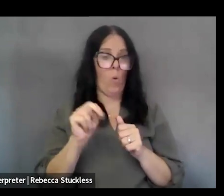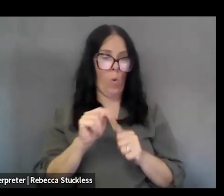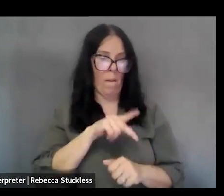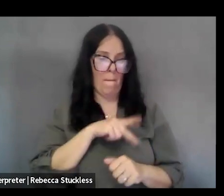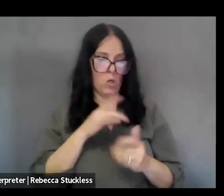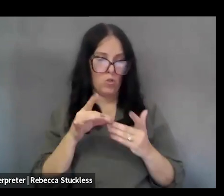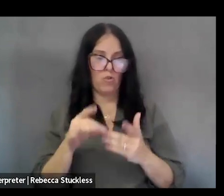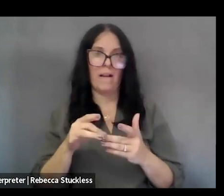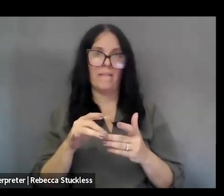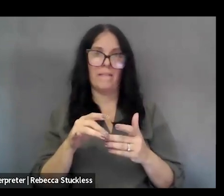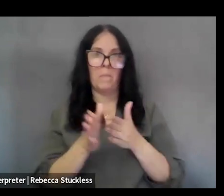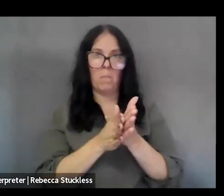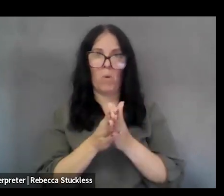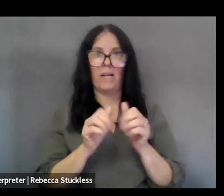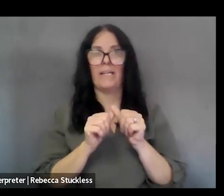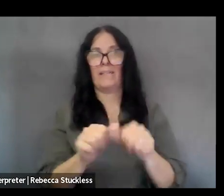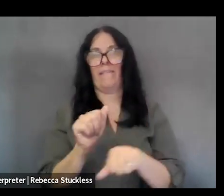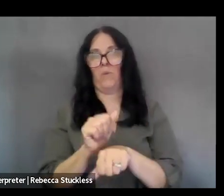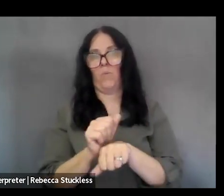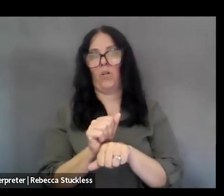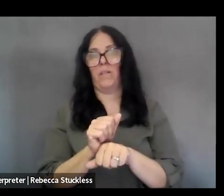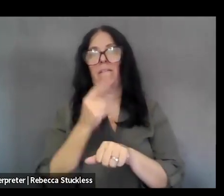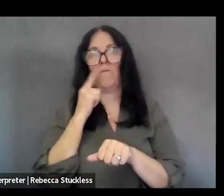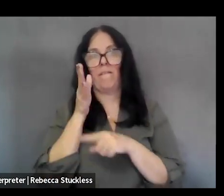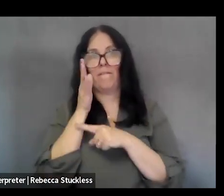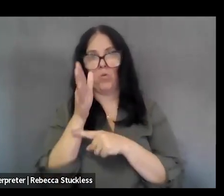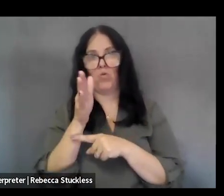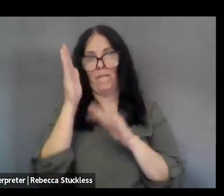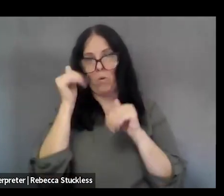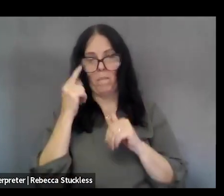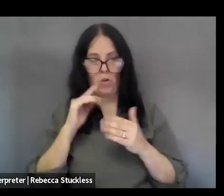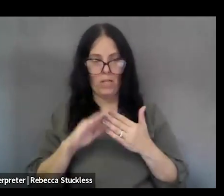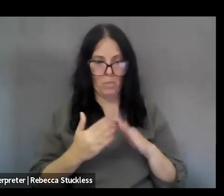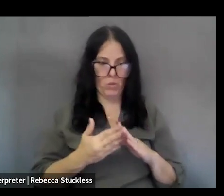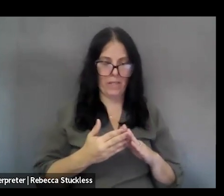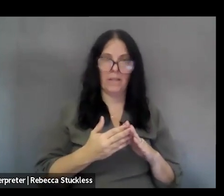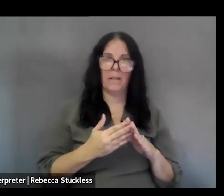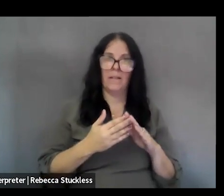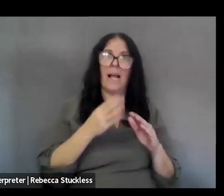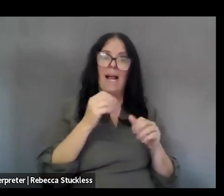kept her motivated to continue working toward a future of hope for the community and continues on